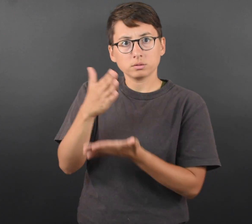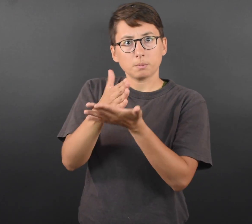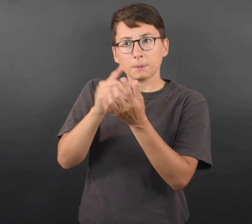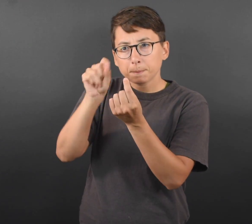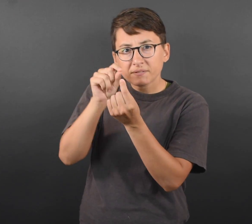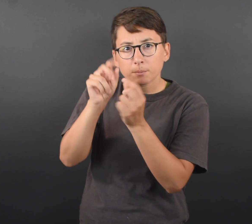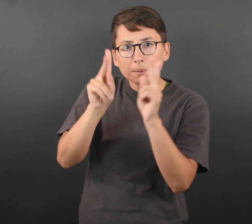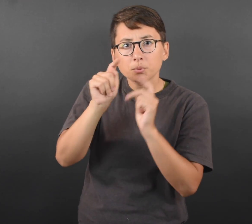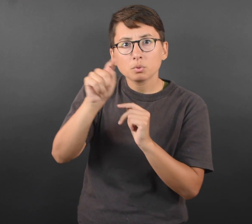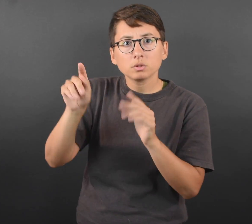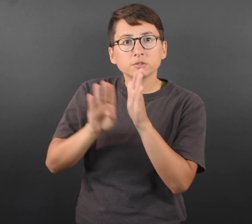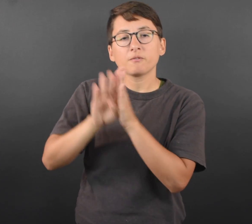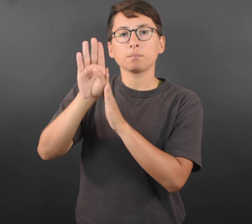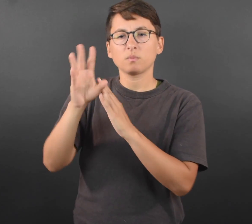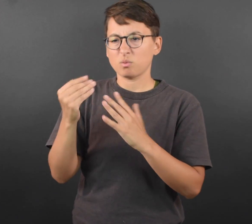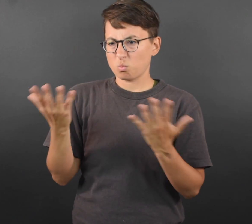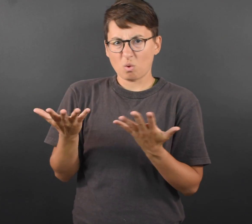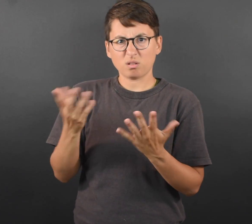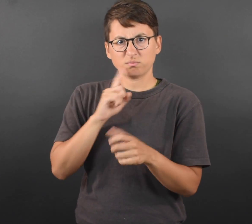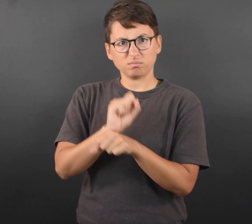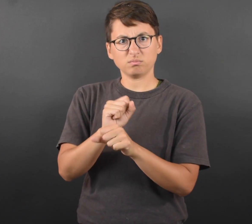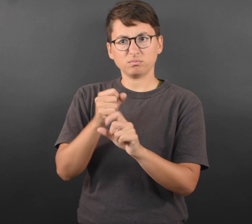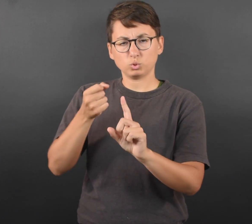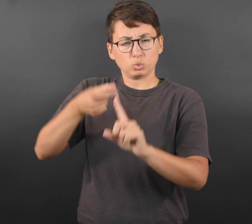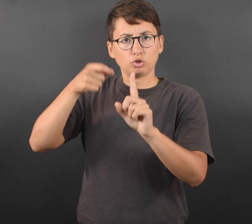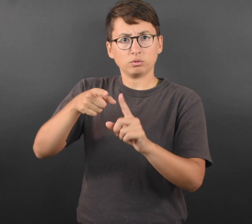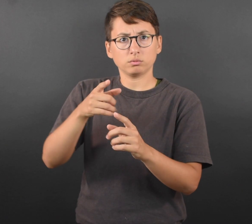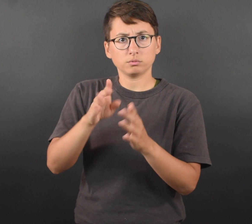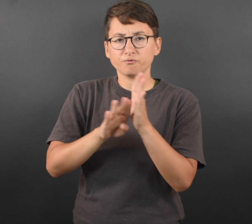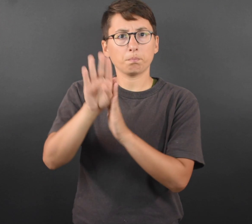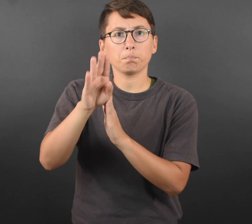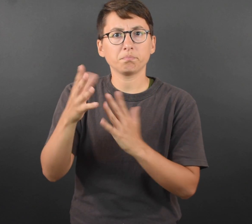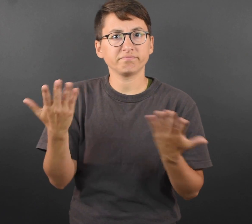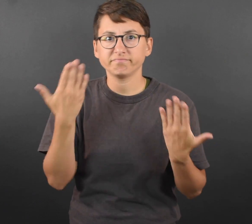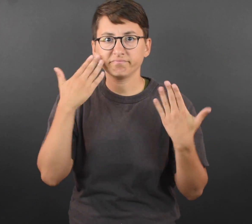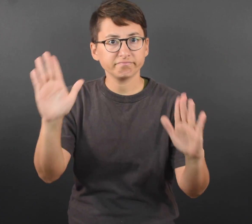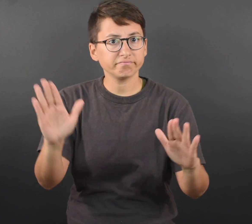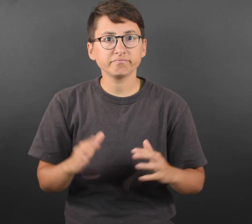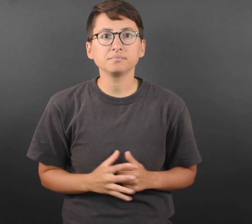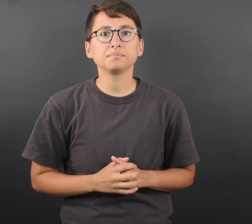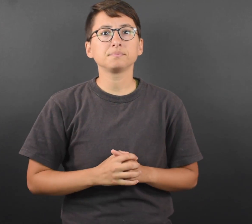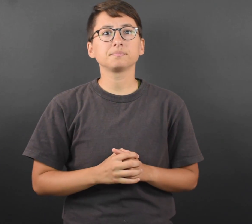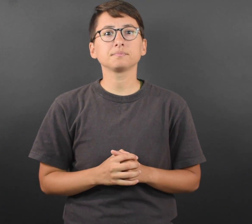and what triggers it,” she said.